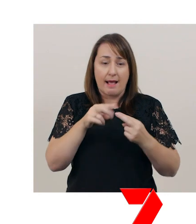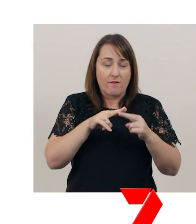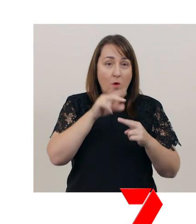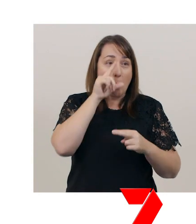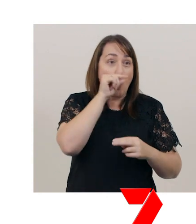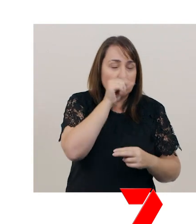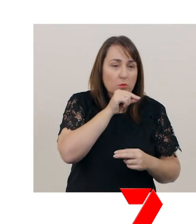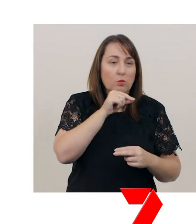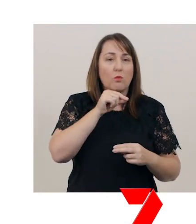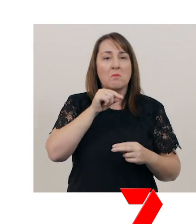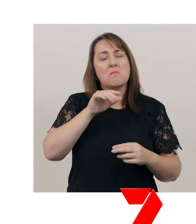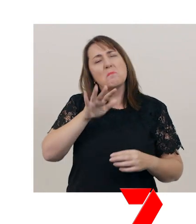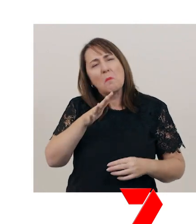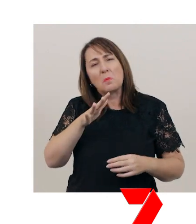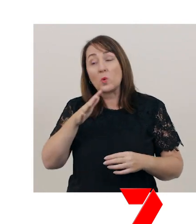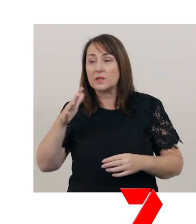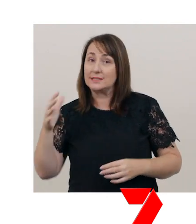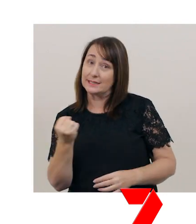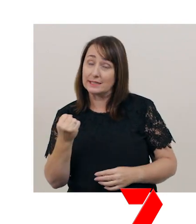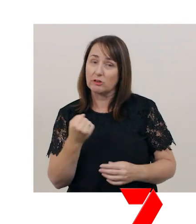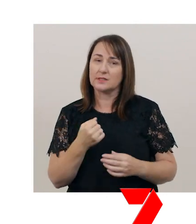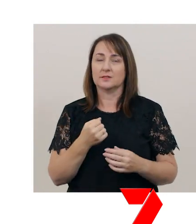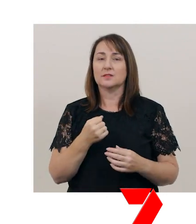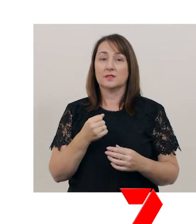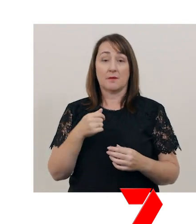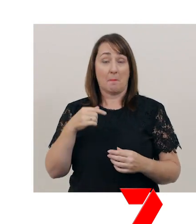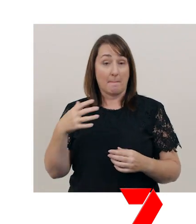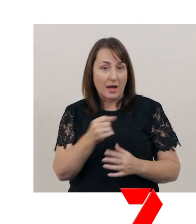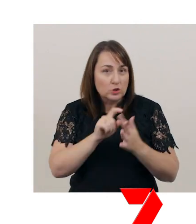Do you have to do this, or do you have some choice about whether you do it or not?